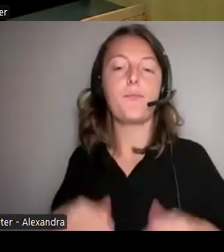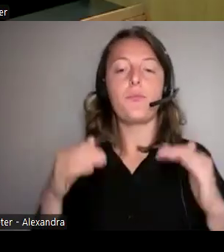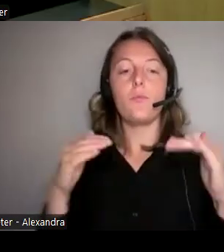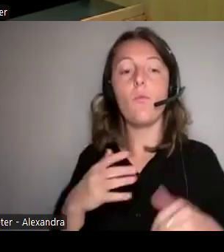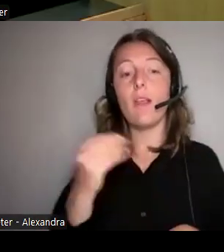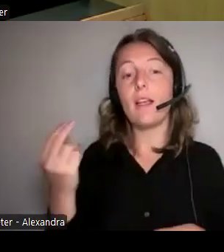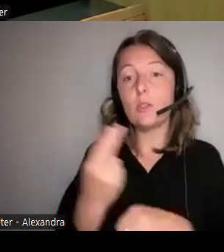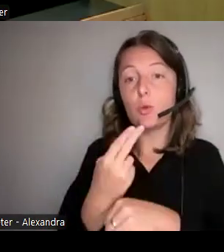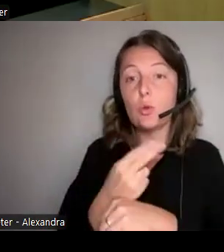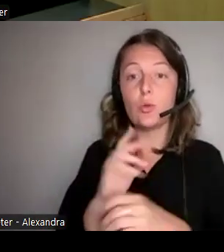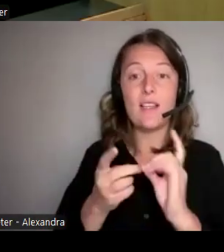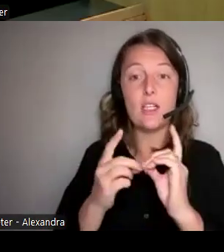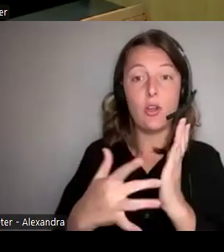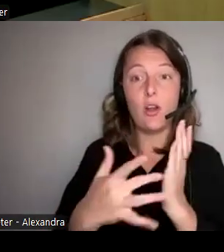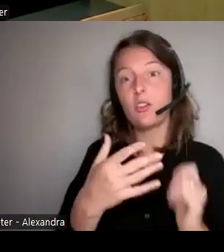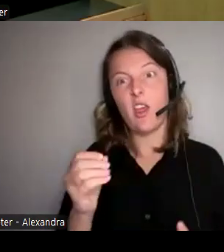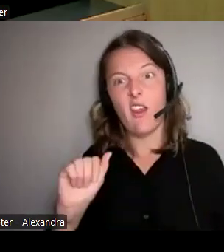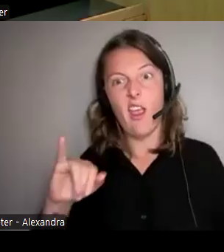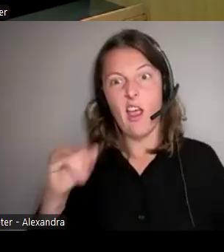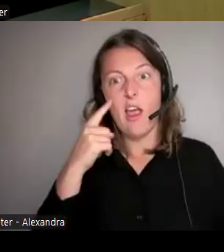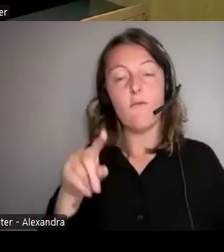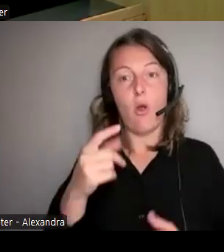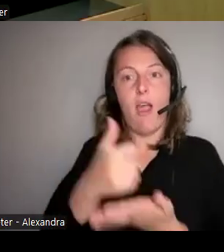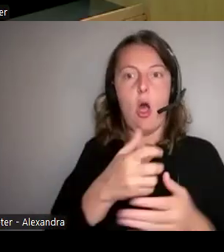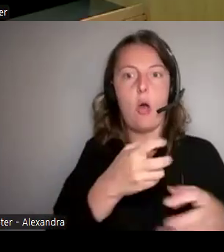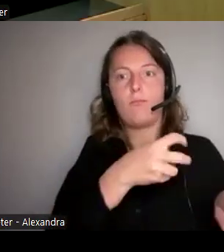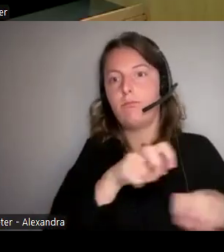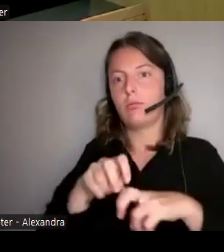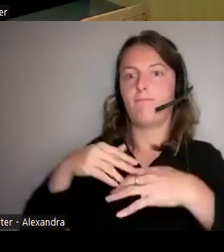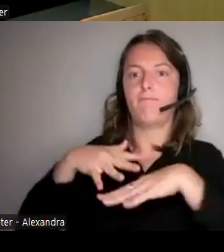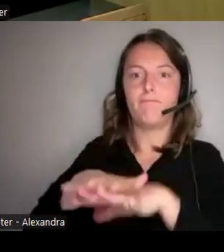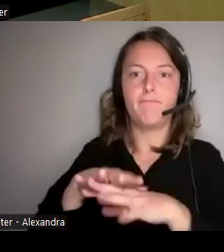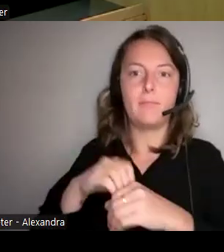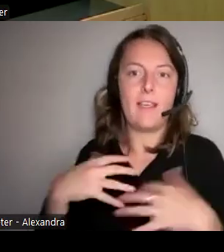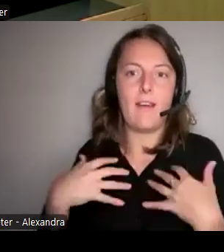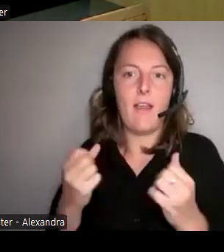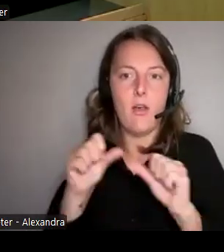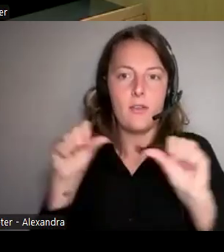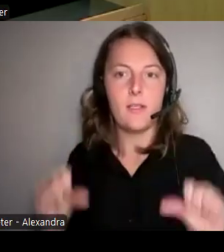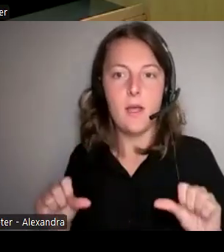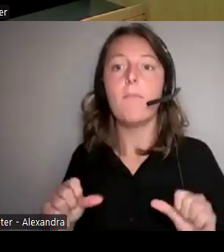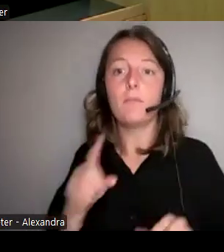order to and AI in order to help facilitate those transitions and move our whole health system